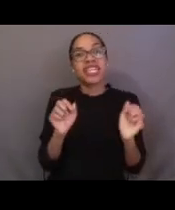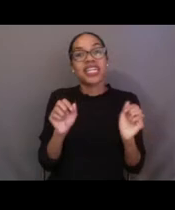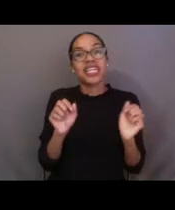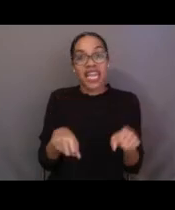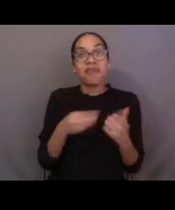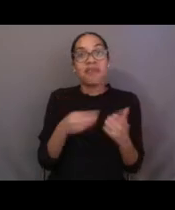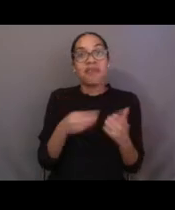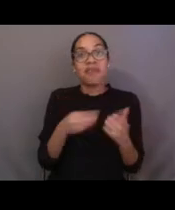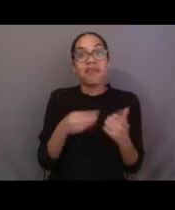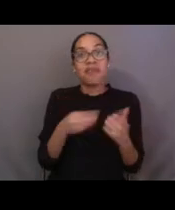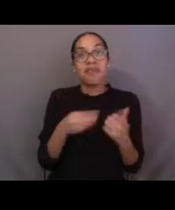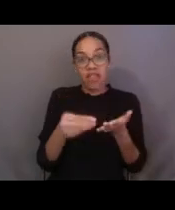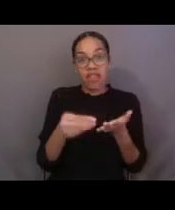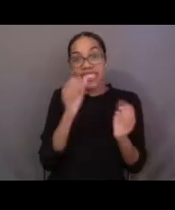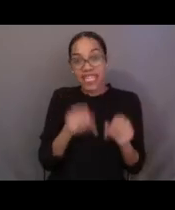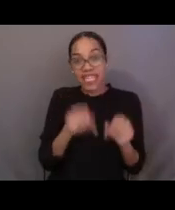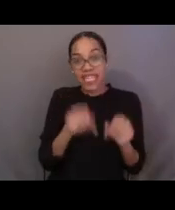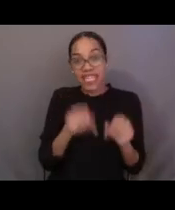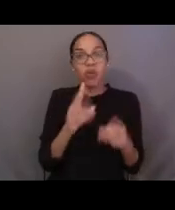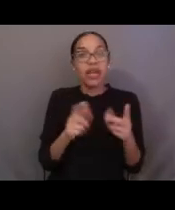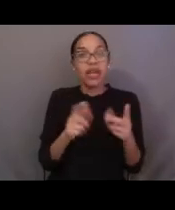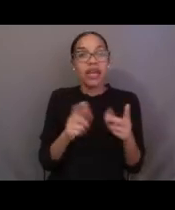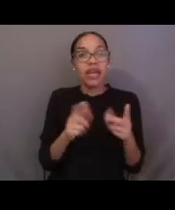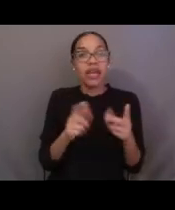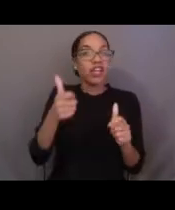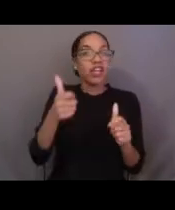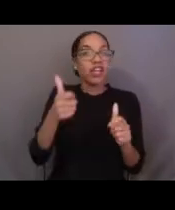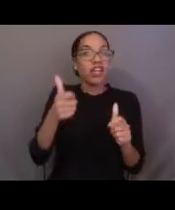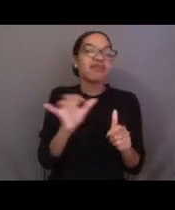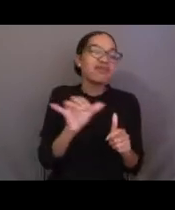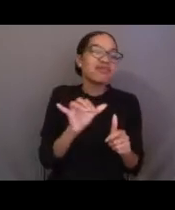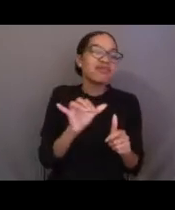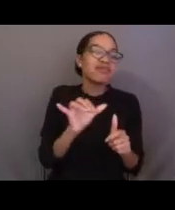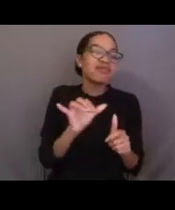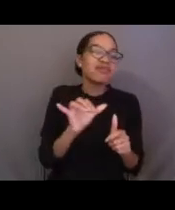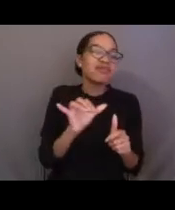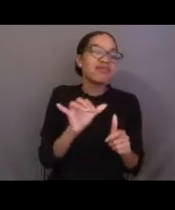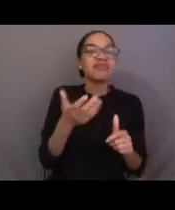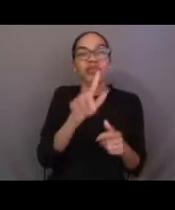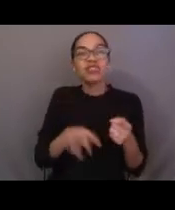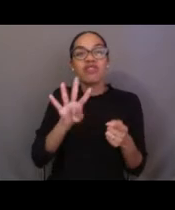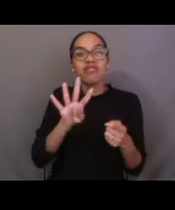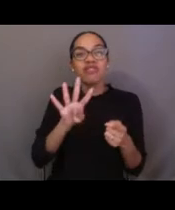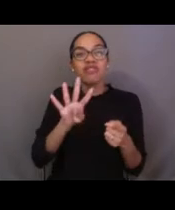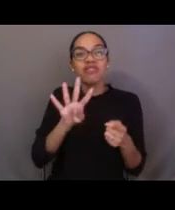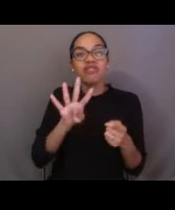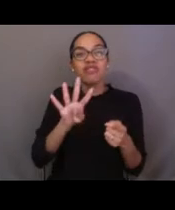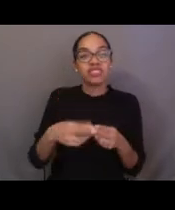They're at least three to four inches, so yeah, they're big, adult oysters. [Grace] Great, and I know you're going to get to this,